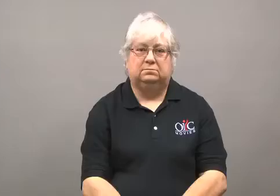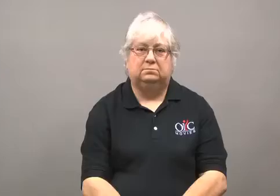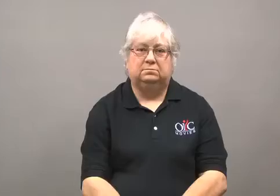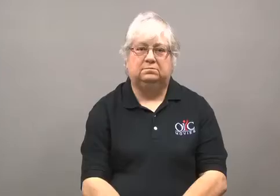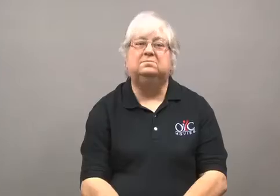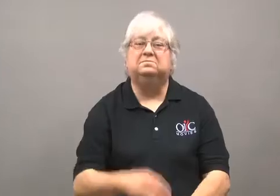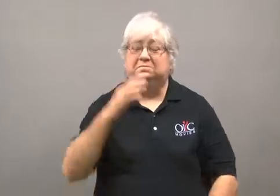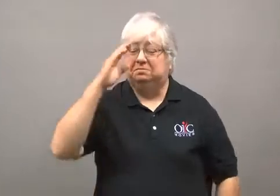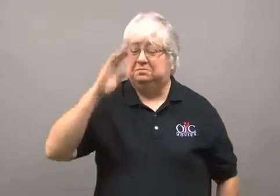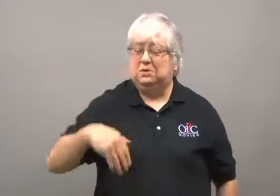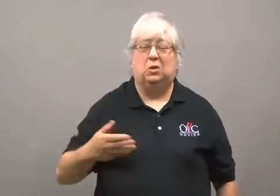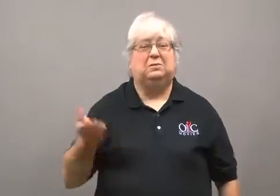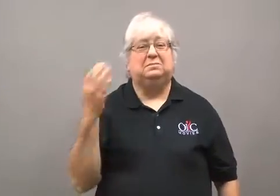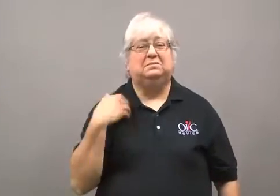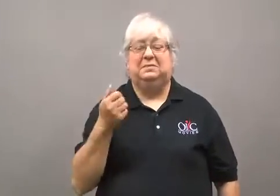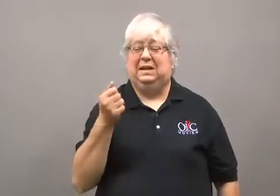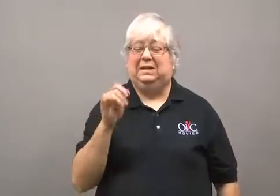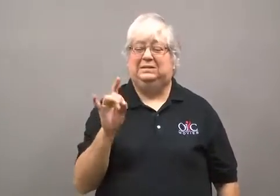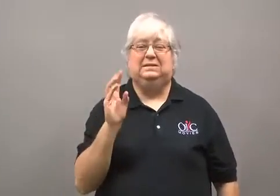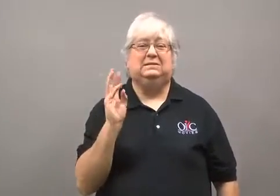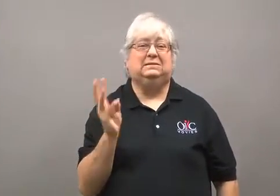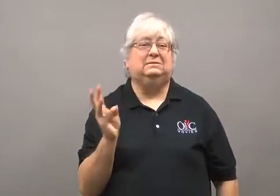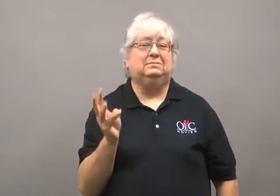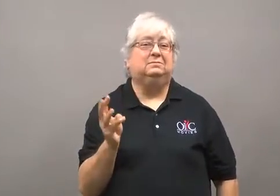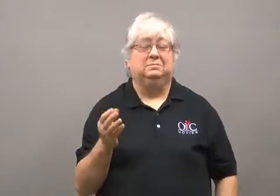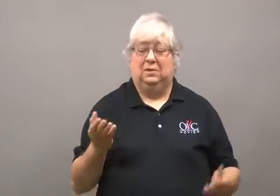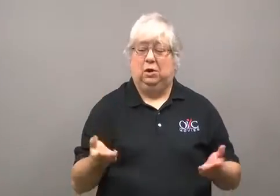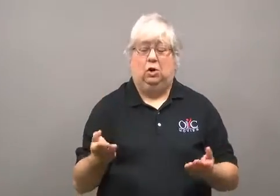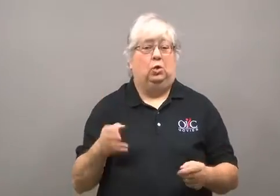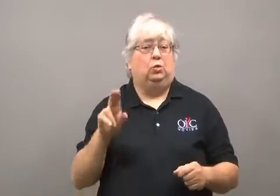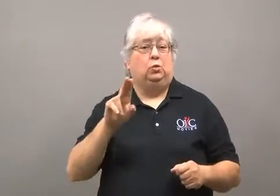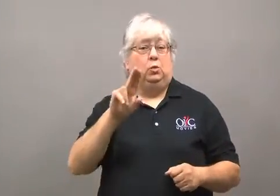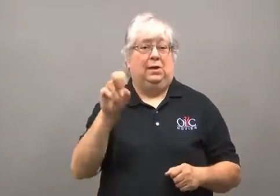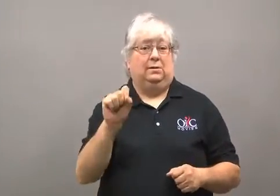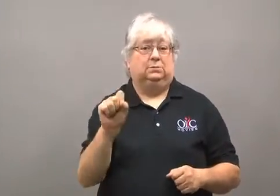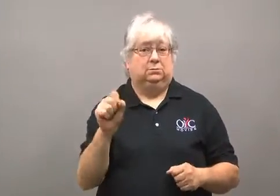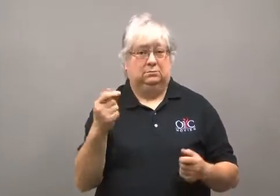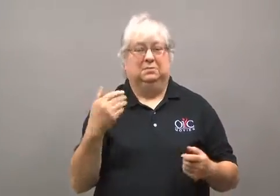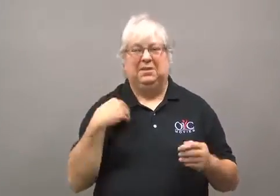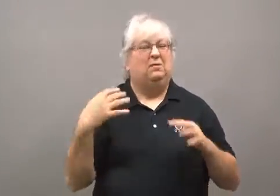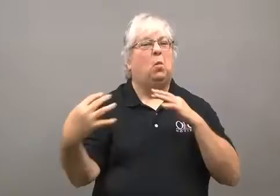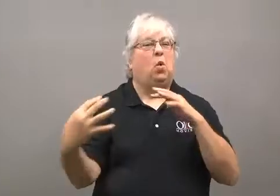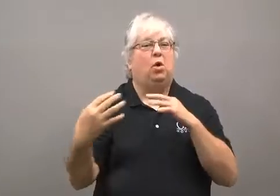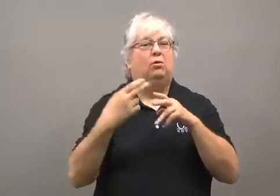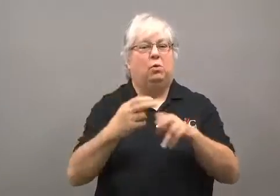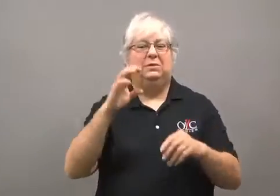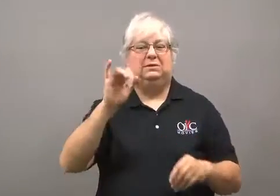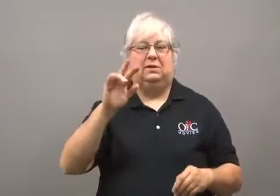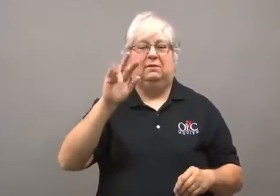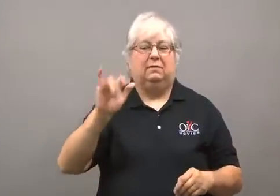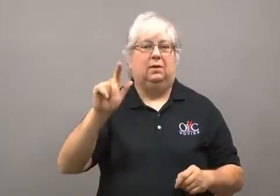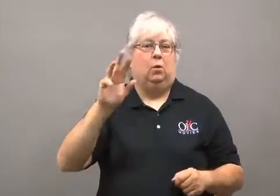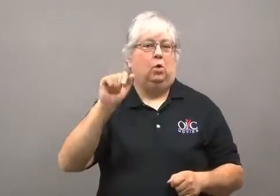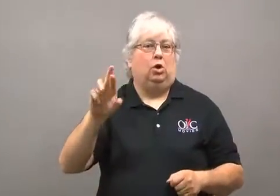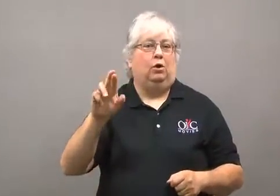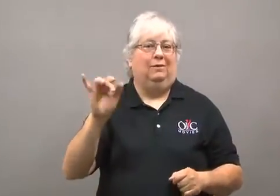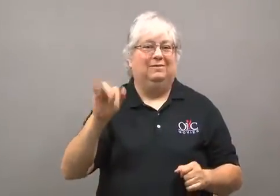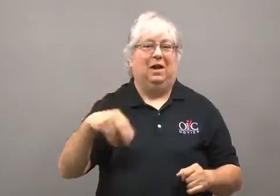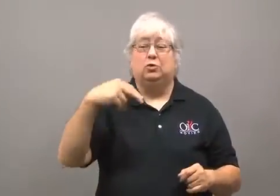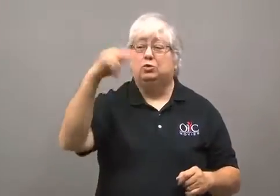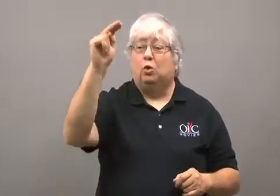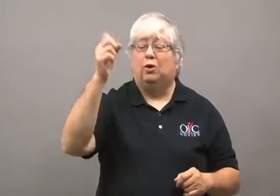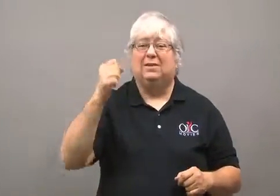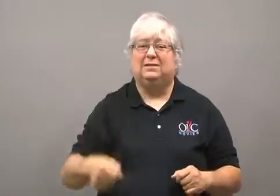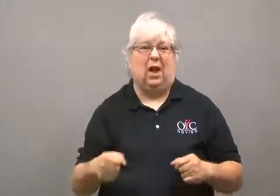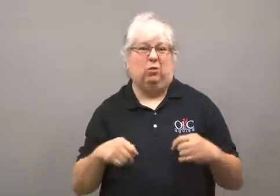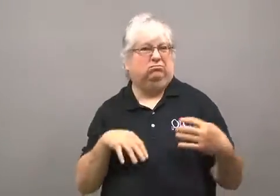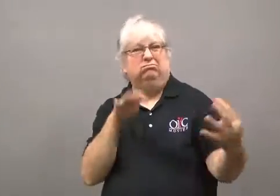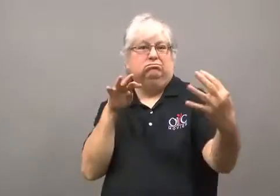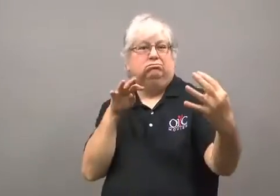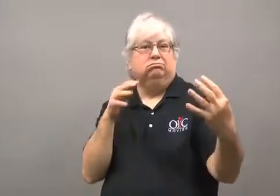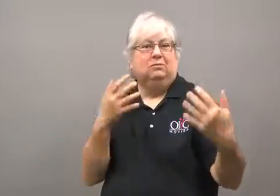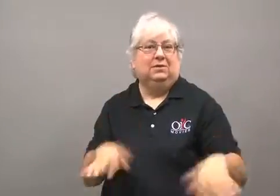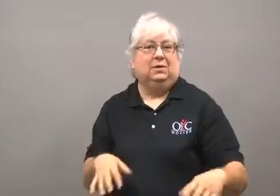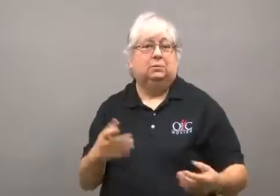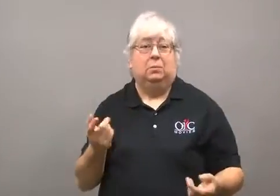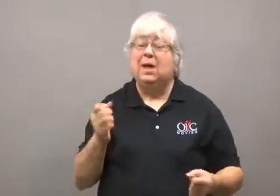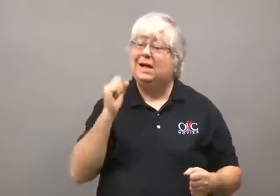Back in the 1860s, the USA was in a Civil War between the North and South.